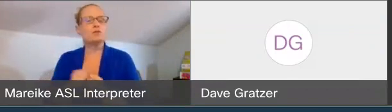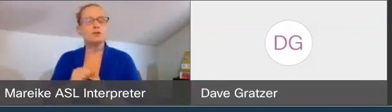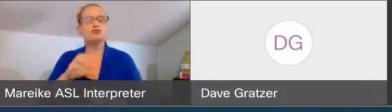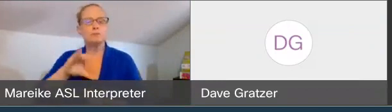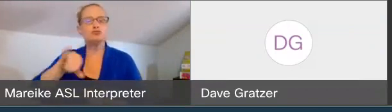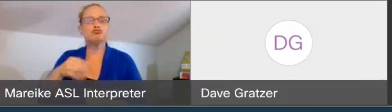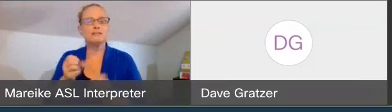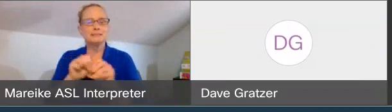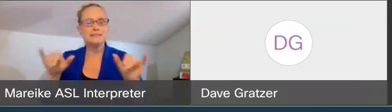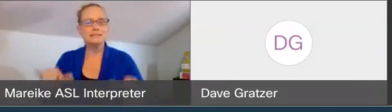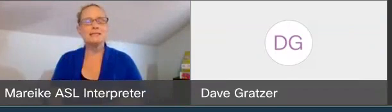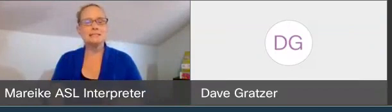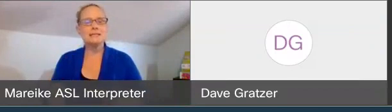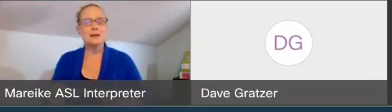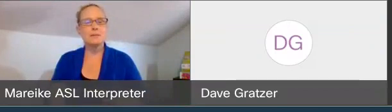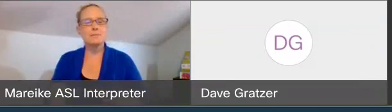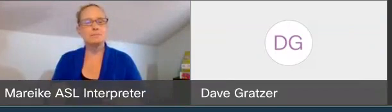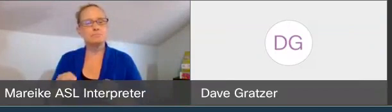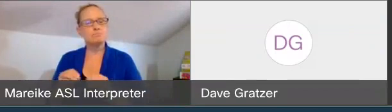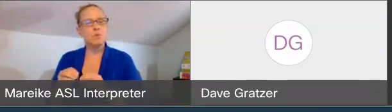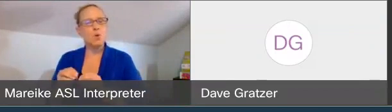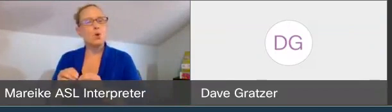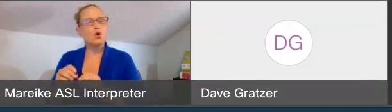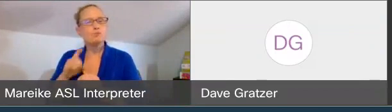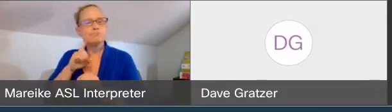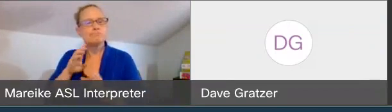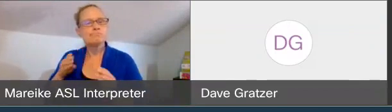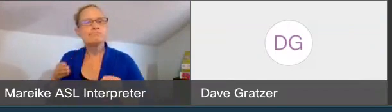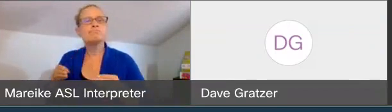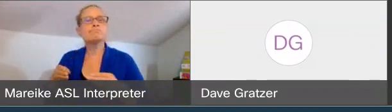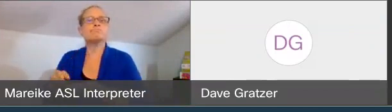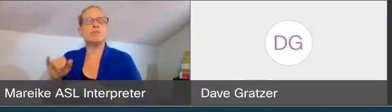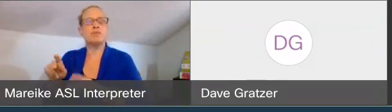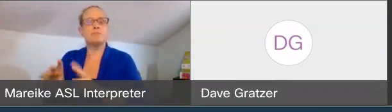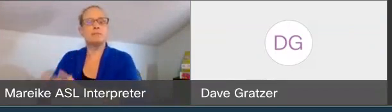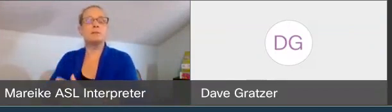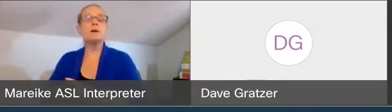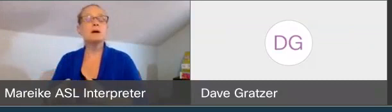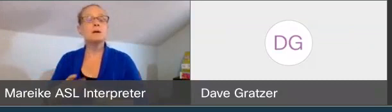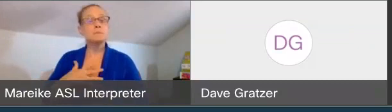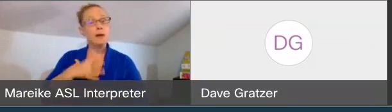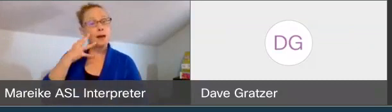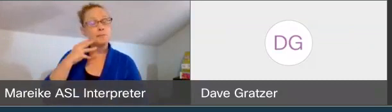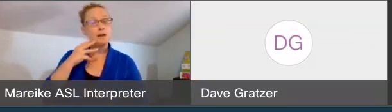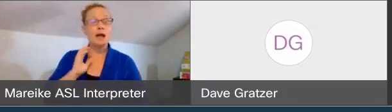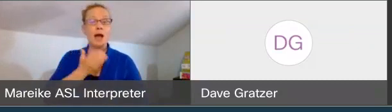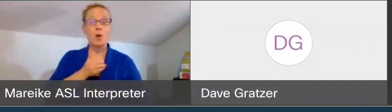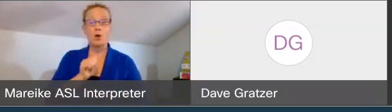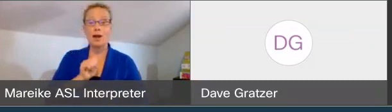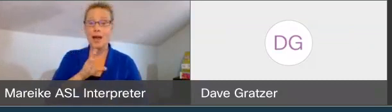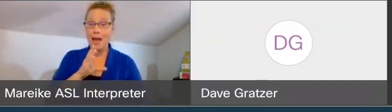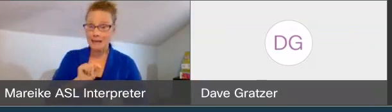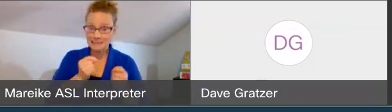a pure population there. But in my experience our ACT teams and ACT teams across New York City